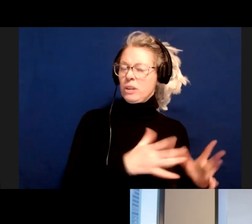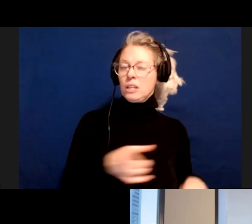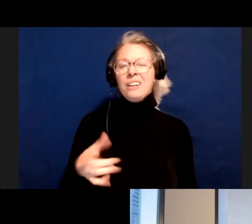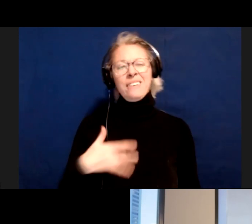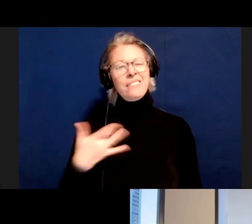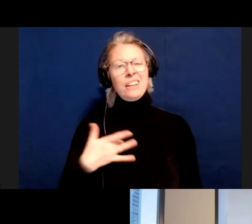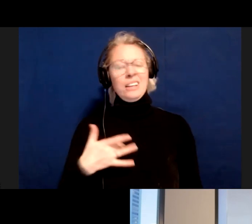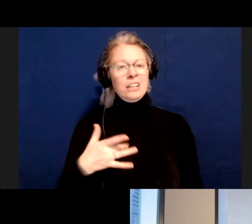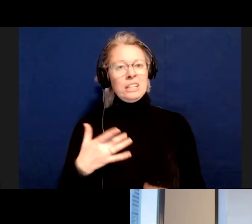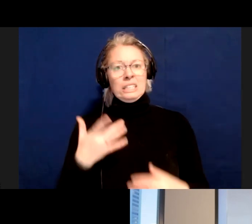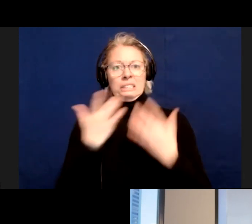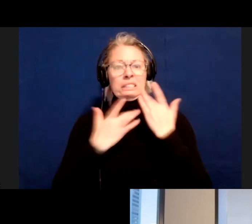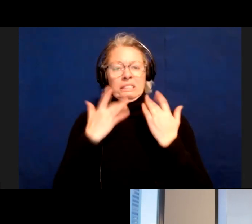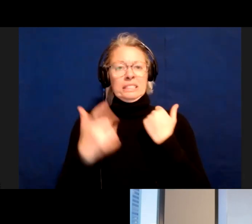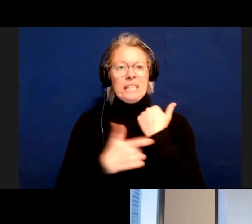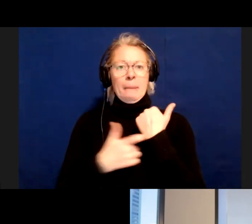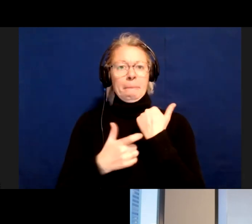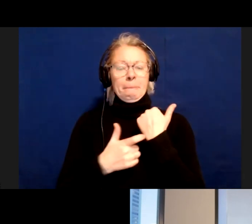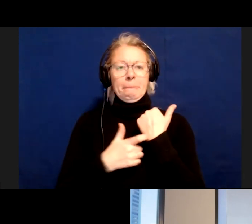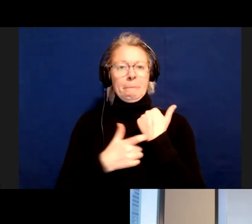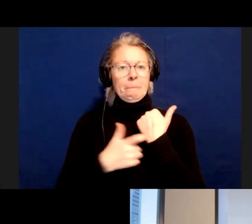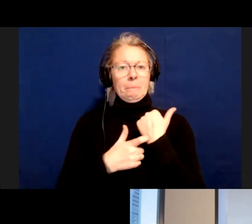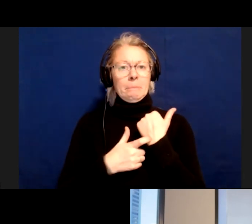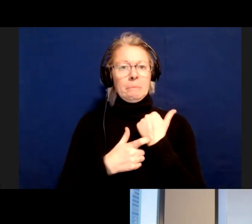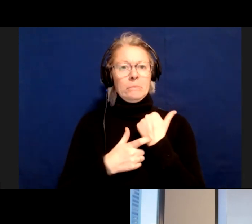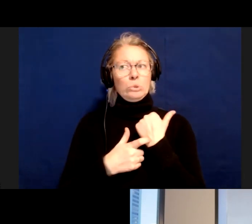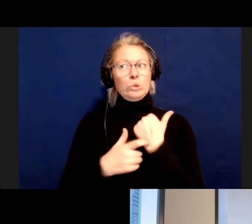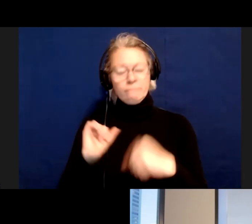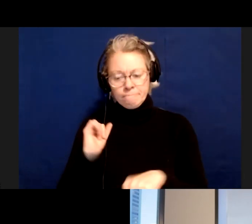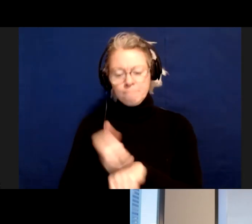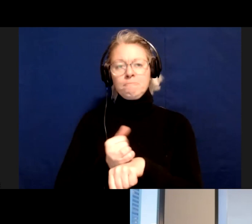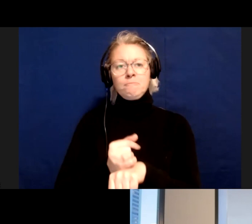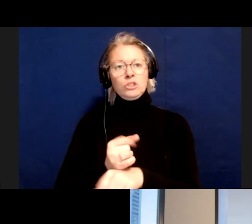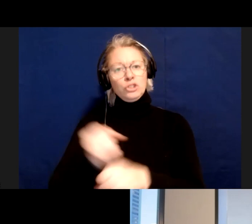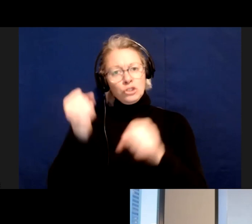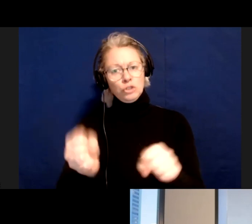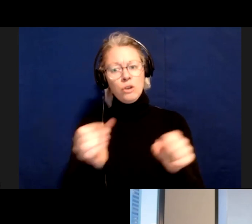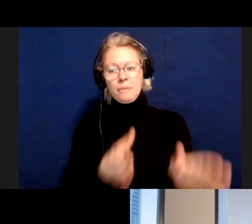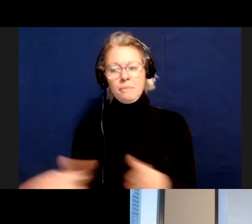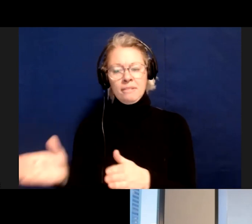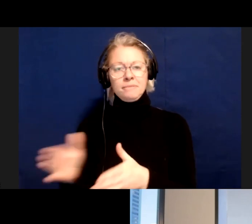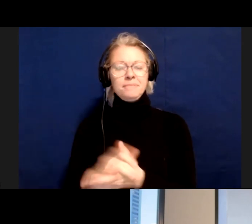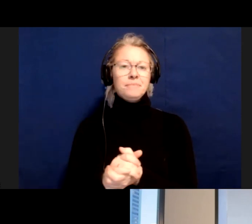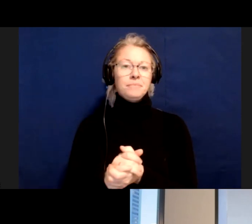enough time to really put a good plan together for that because it's both a reporting and